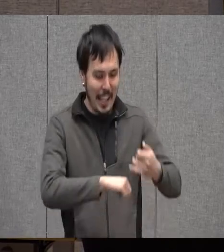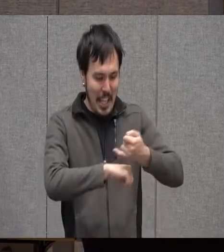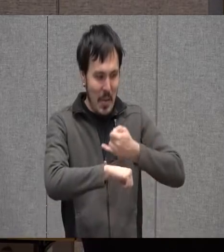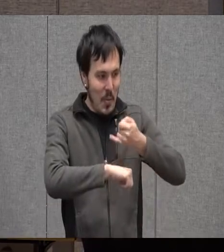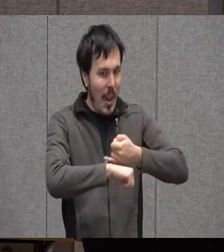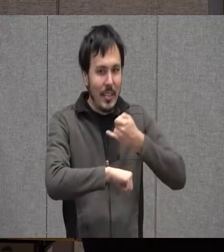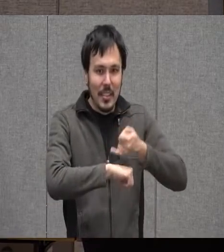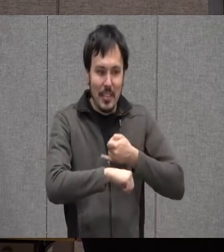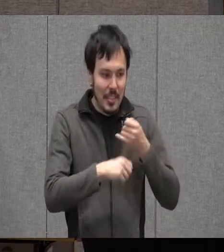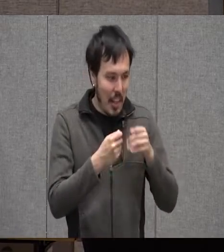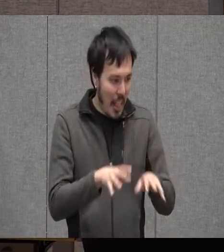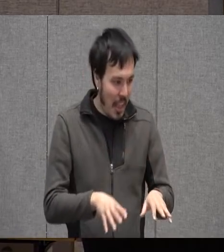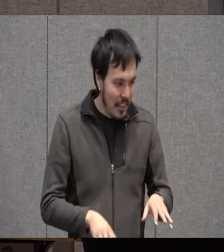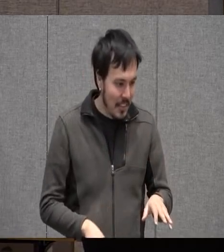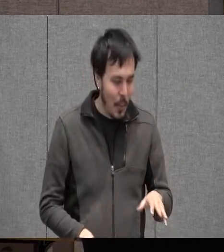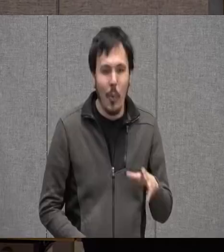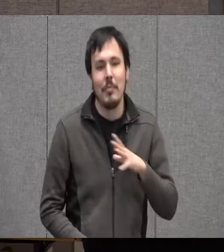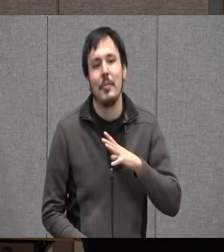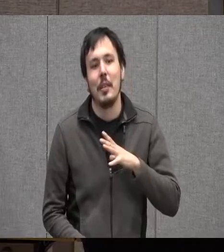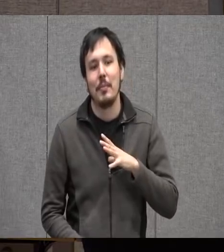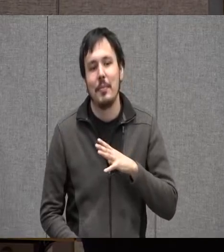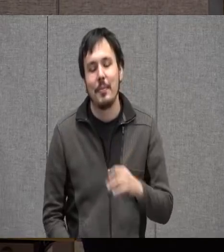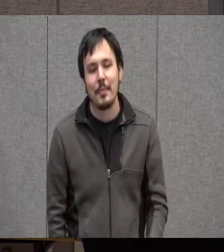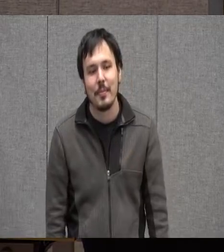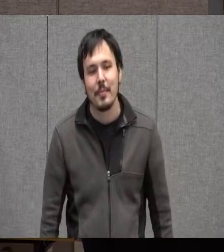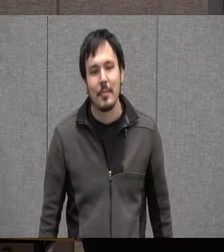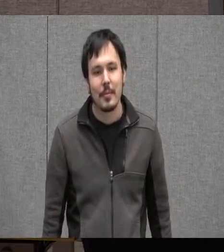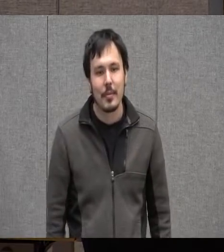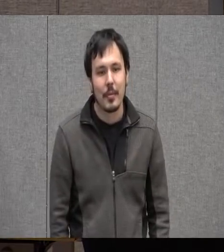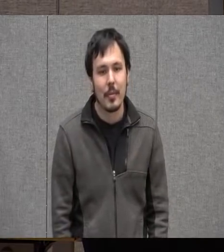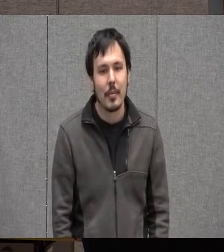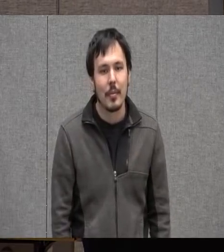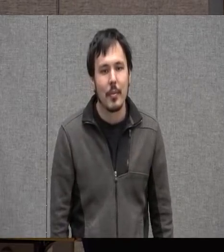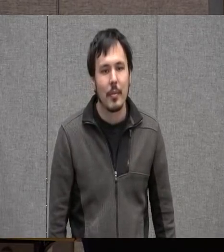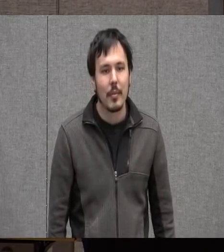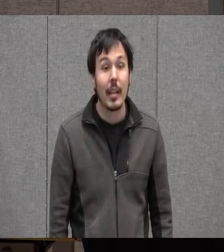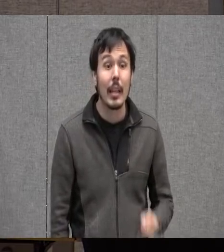Okay, so this represents our whole dollar, right?